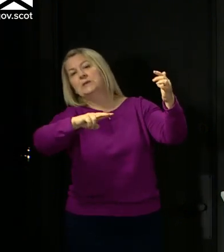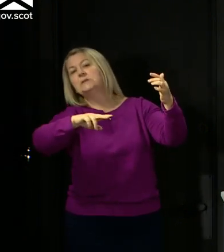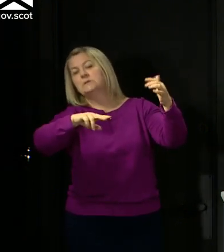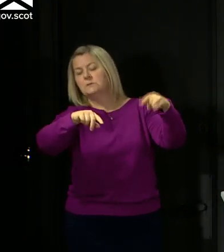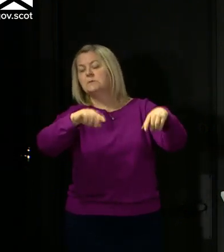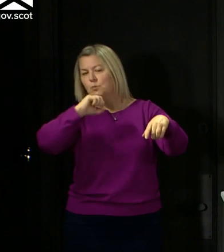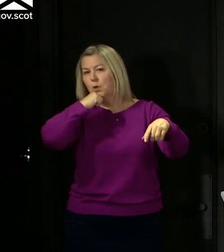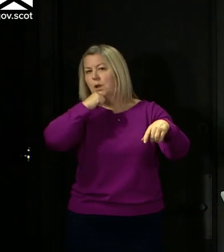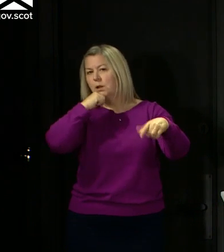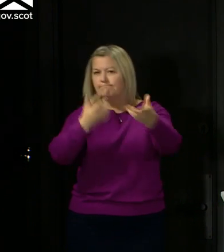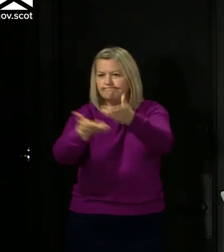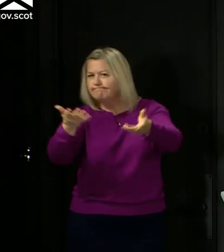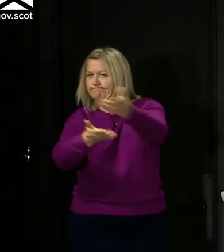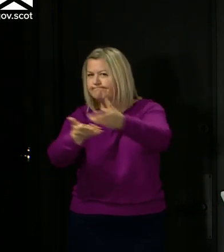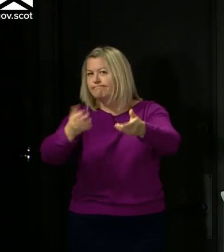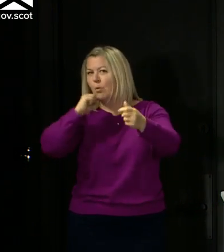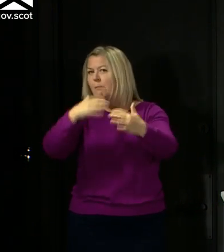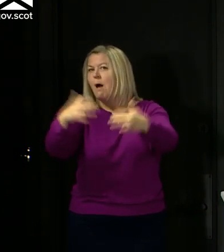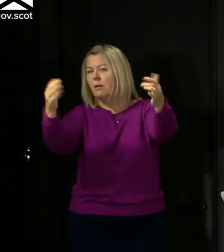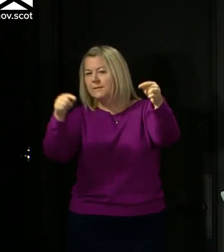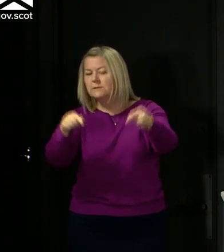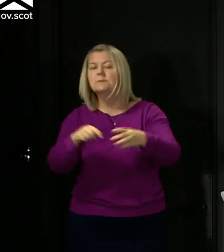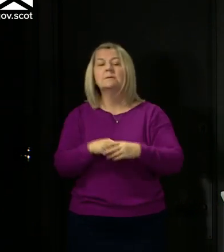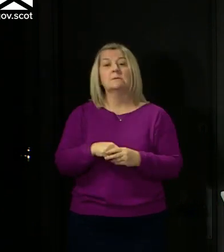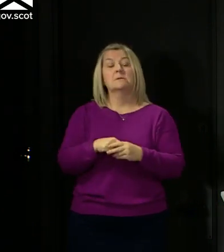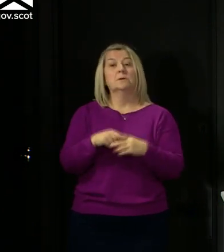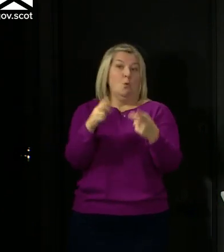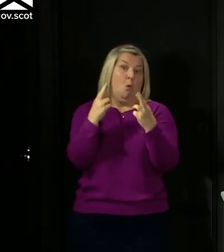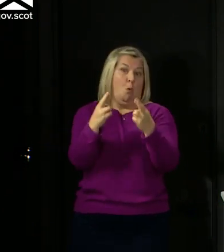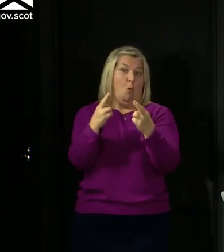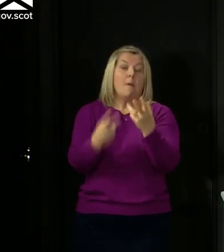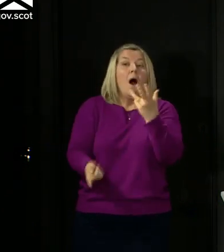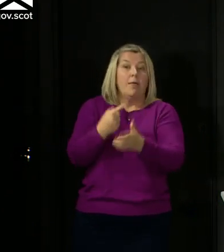does, this additional payment - alongside the other support we're providing - helps